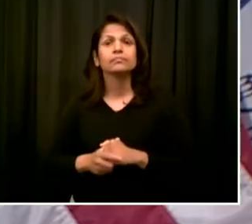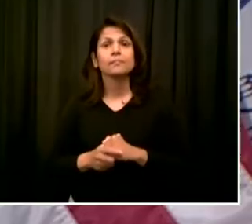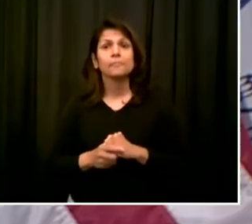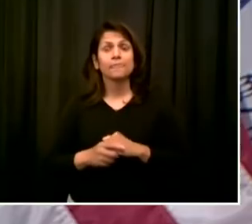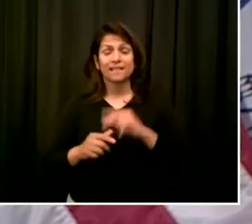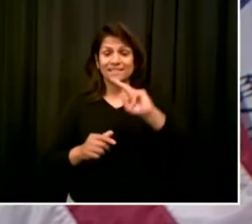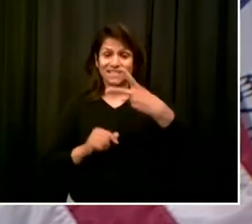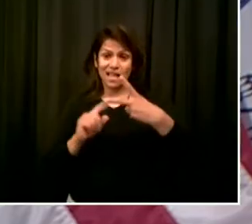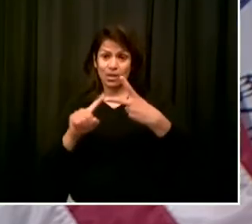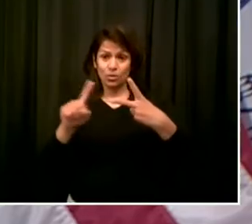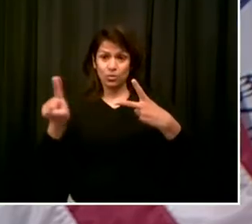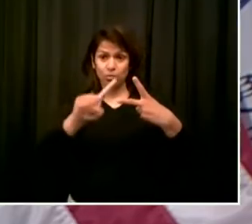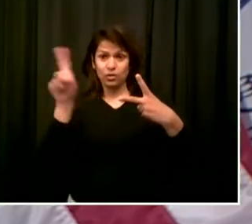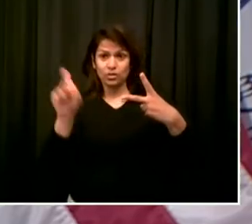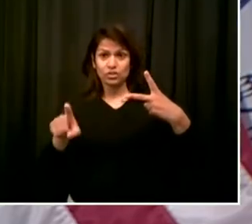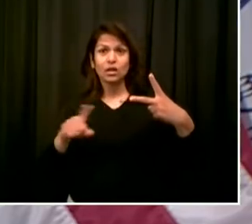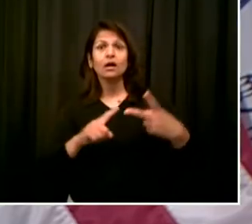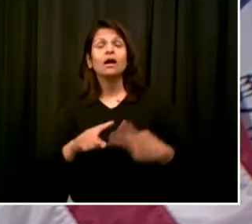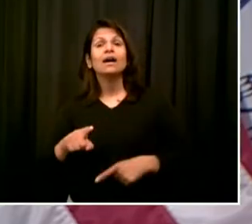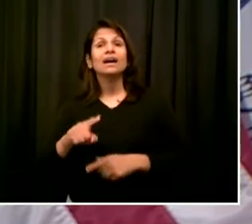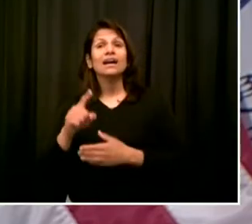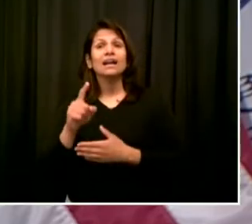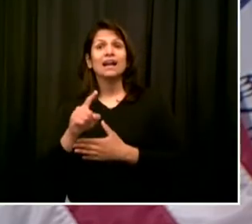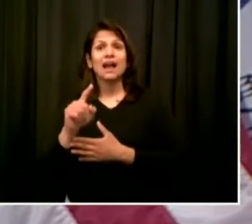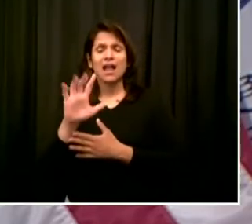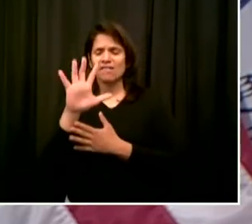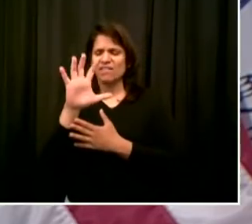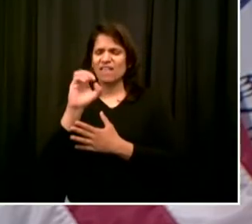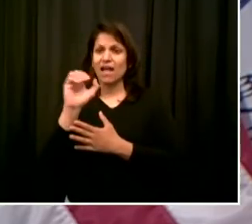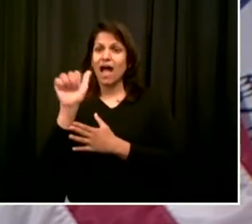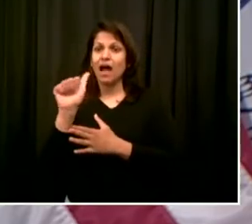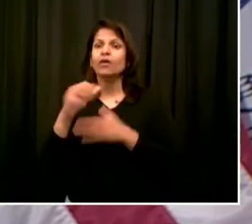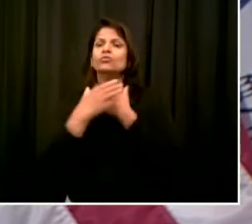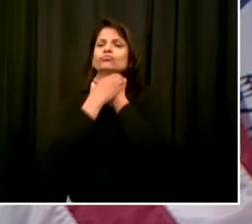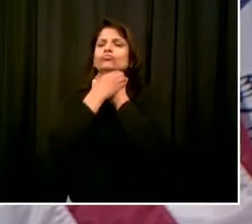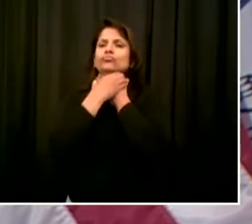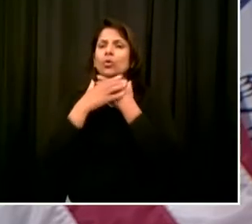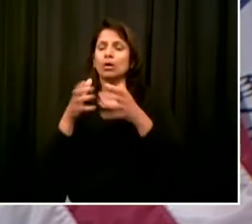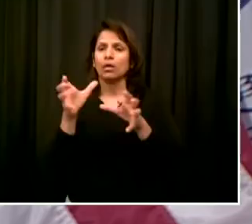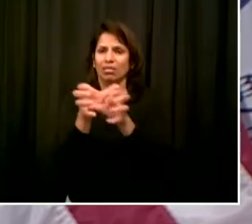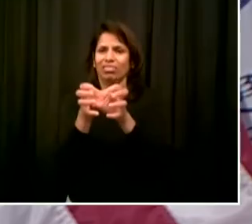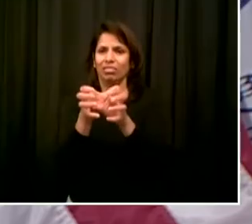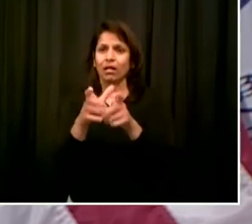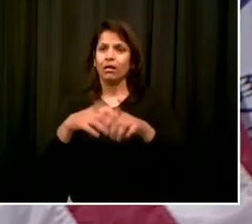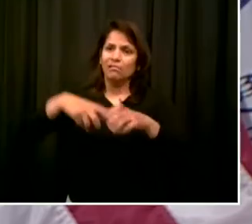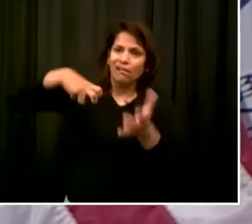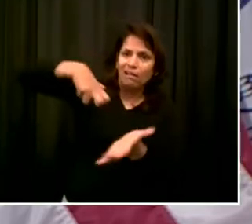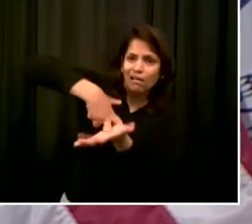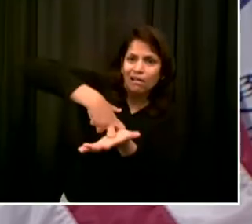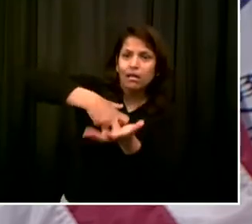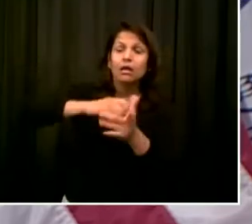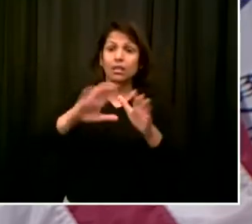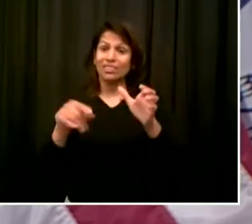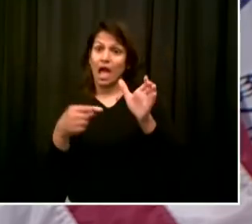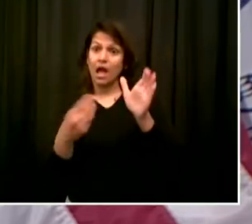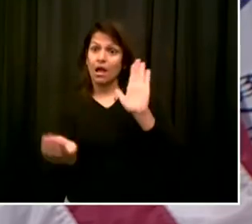THE OTHER QUESTION I ADH WAS